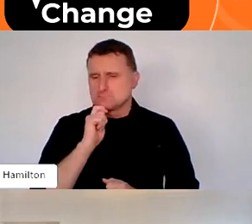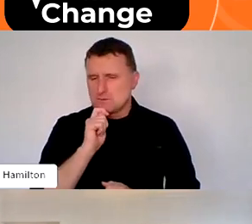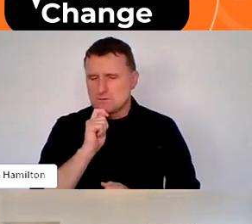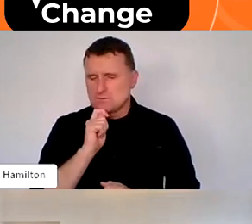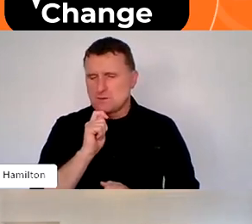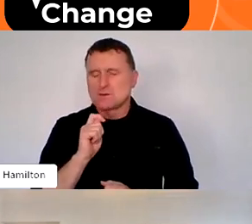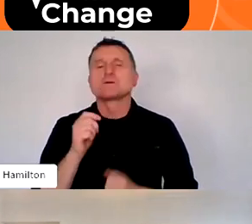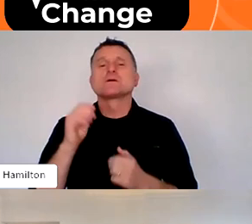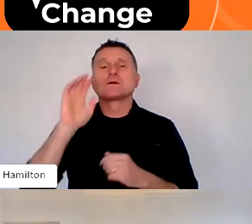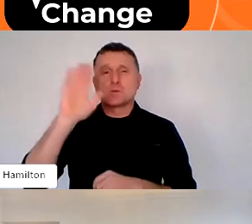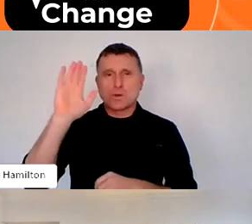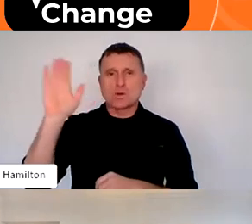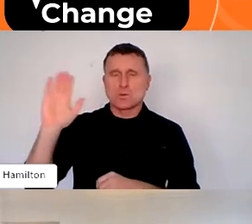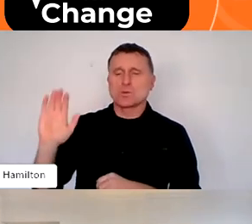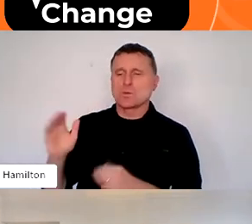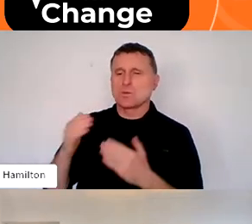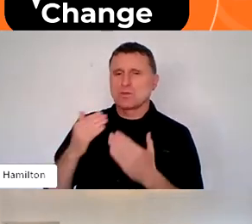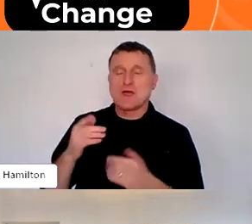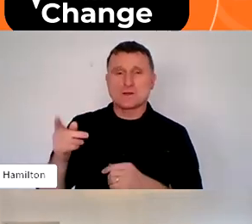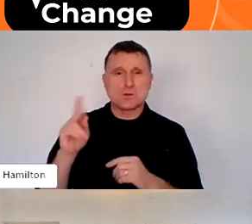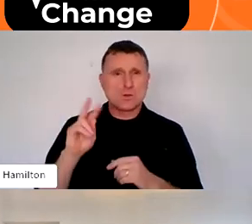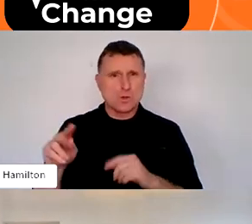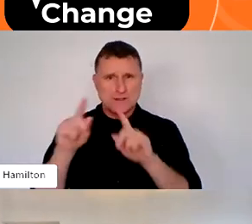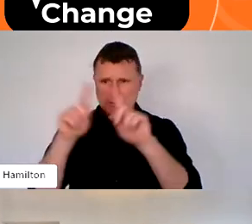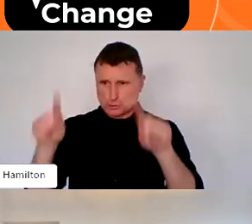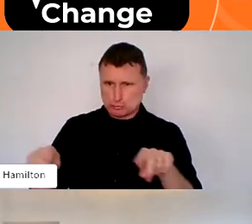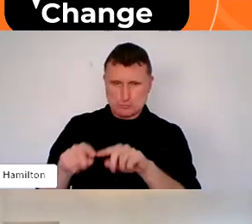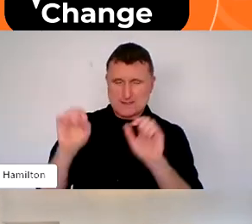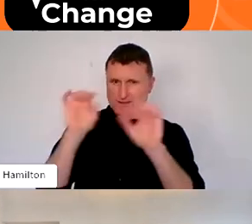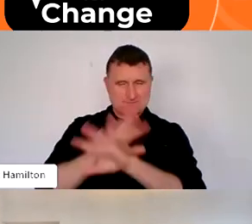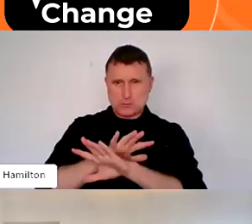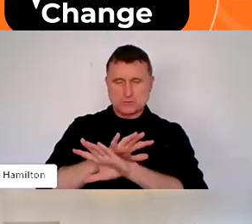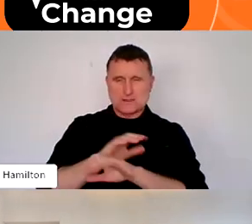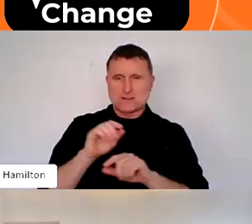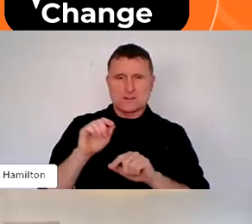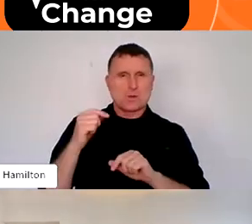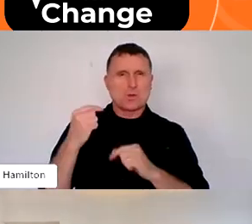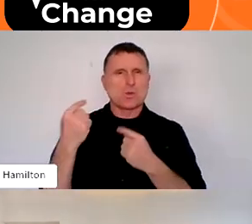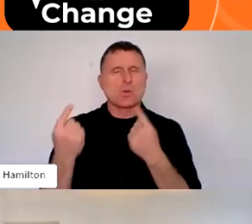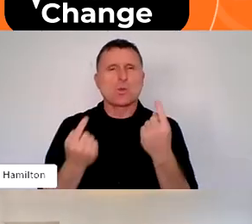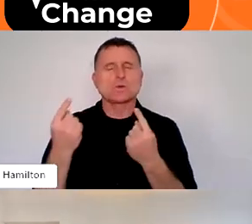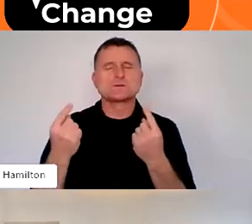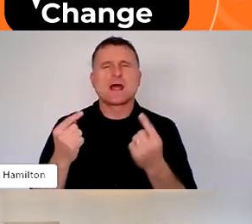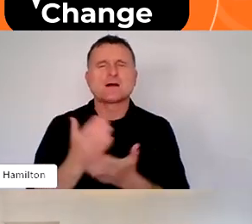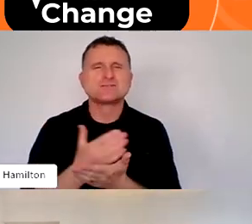at the -- at your screen, . Kia ora, Dr Jude, that was a fantastic